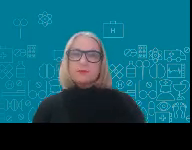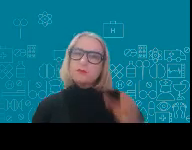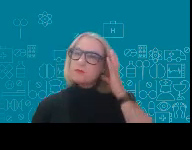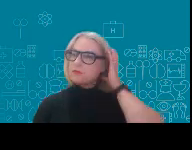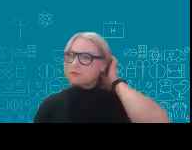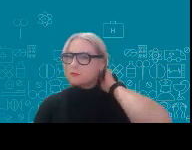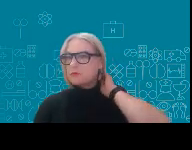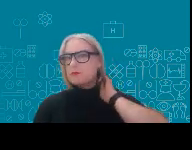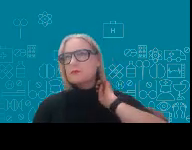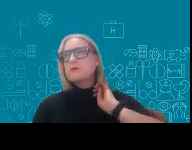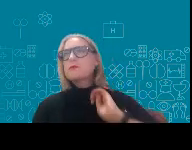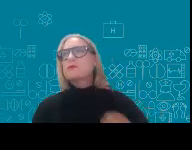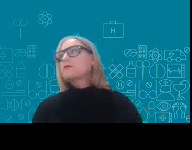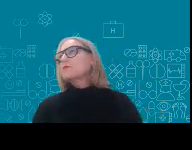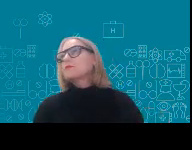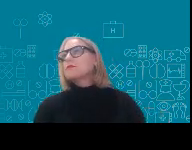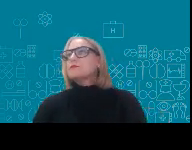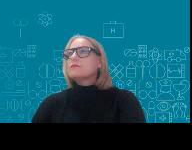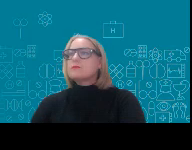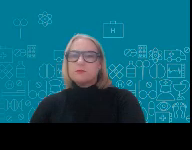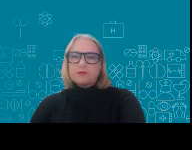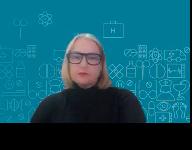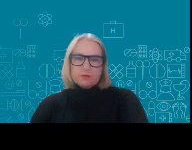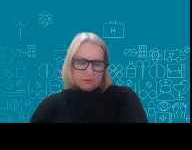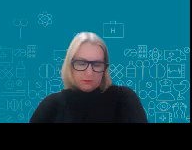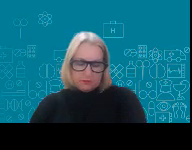topics please let me or the team know.